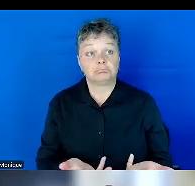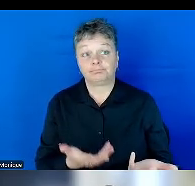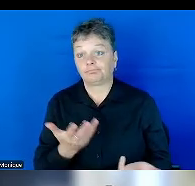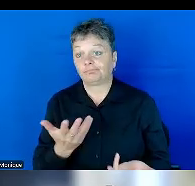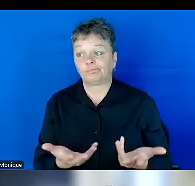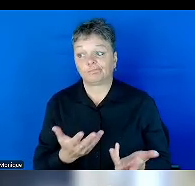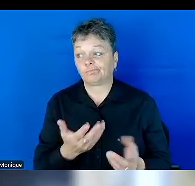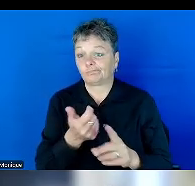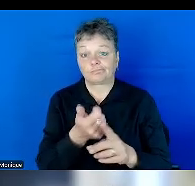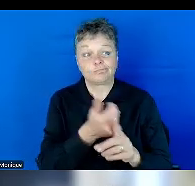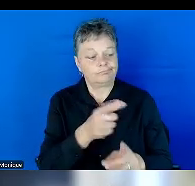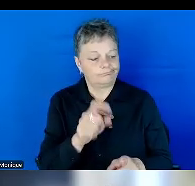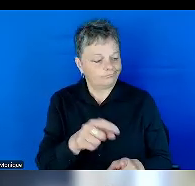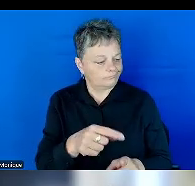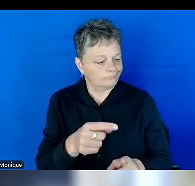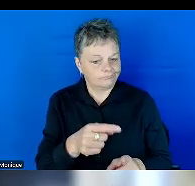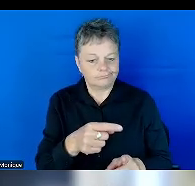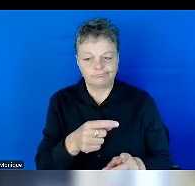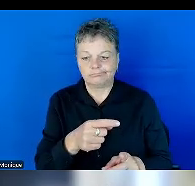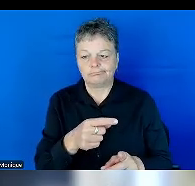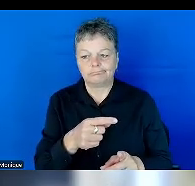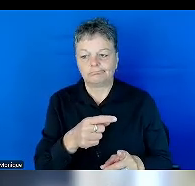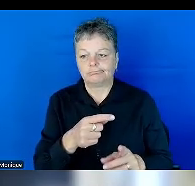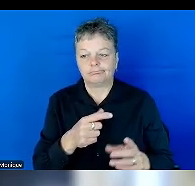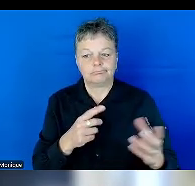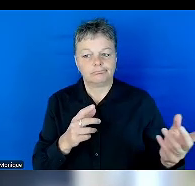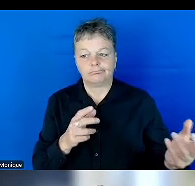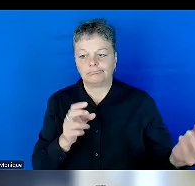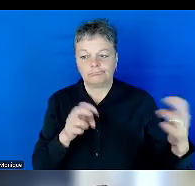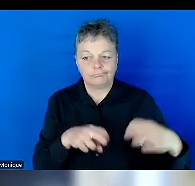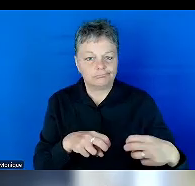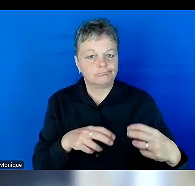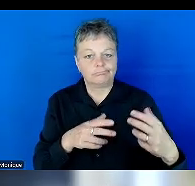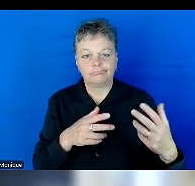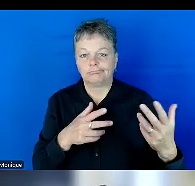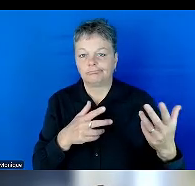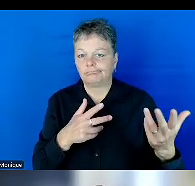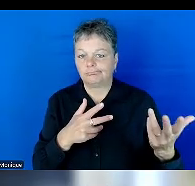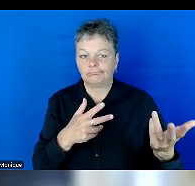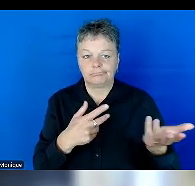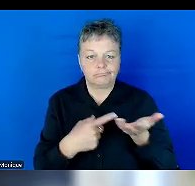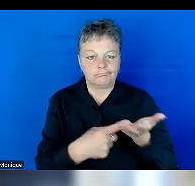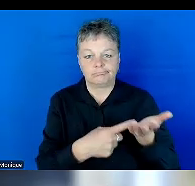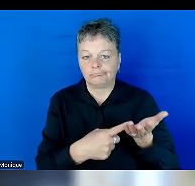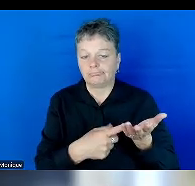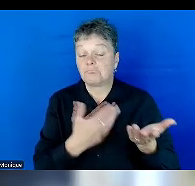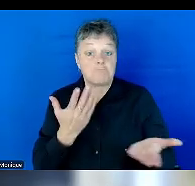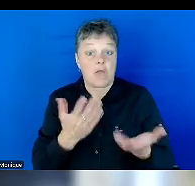um to meet with a lawyer and get legal advice. Other times it could be in person. It really